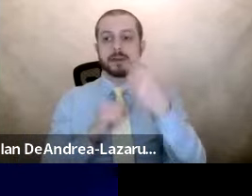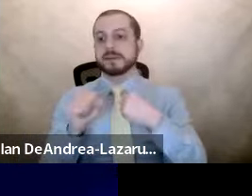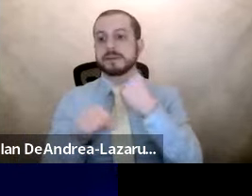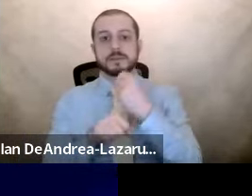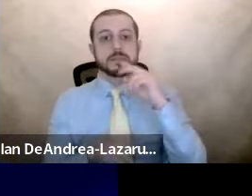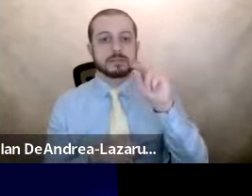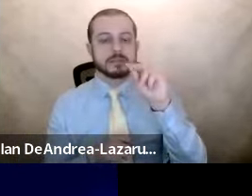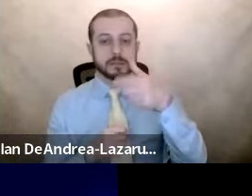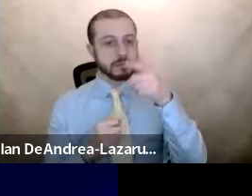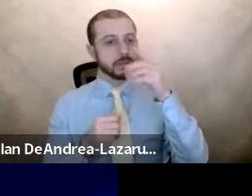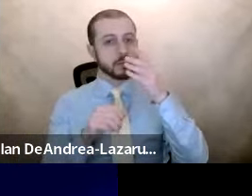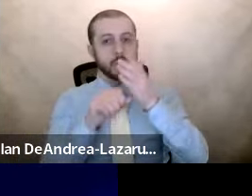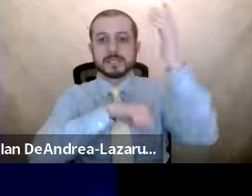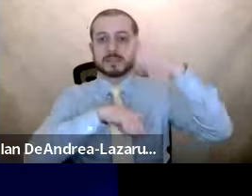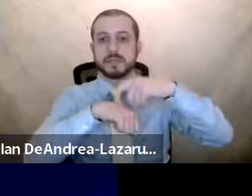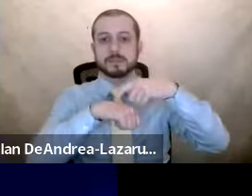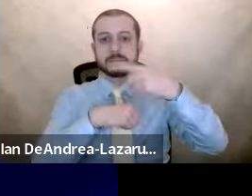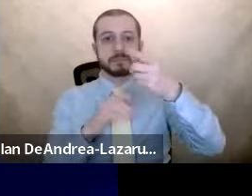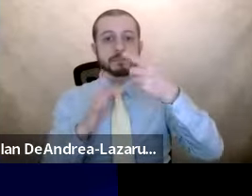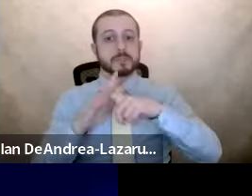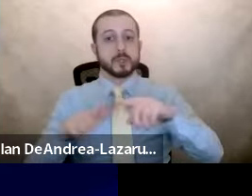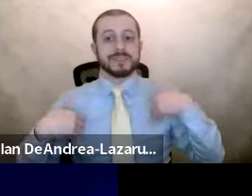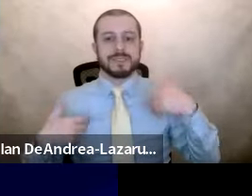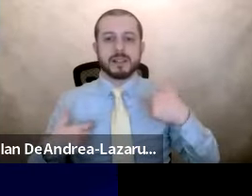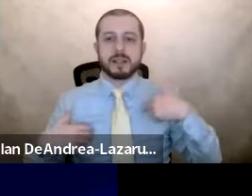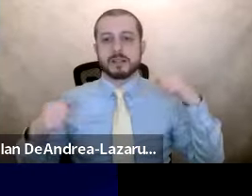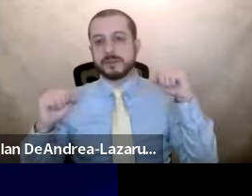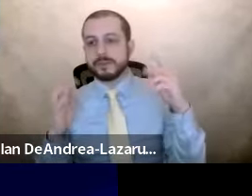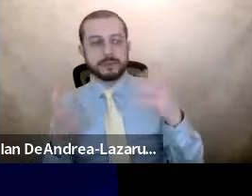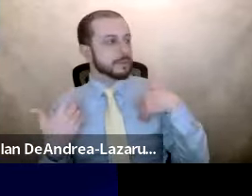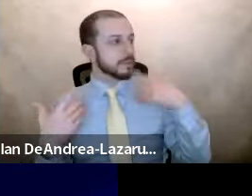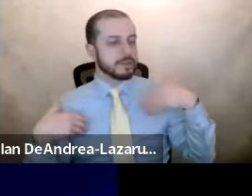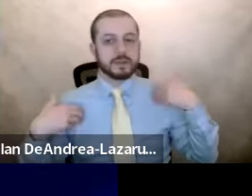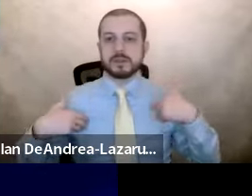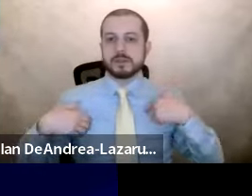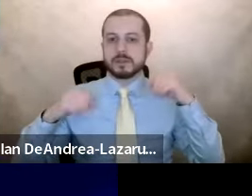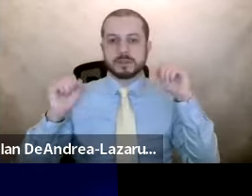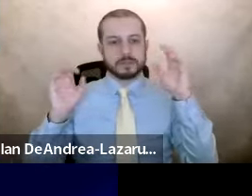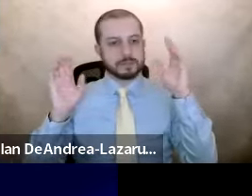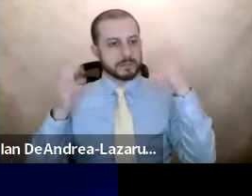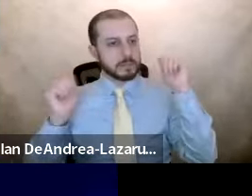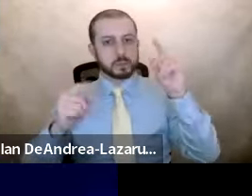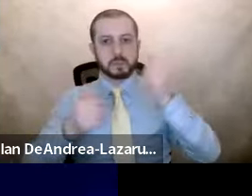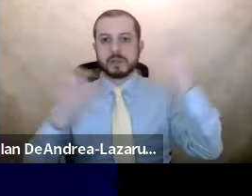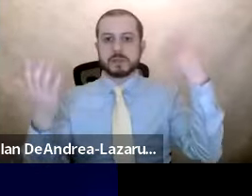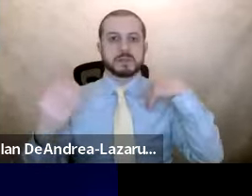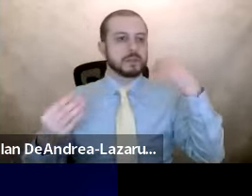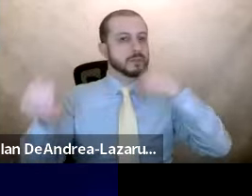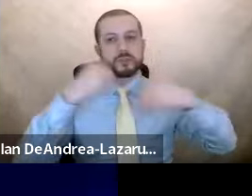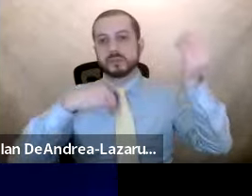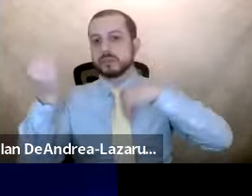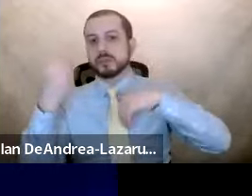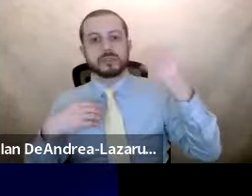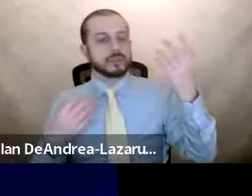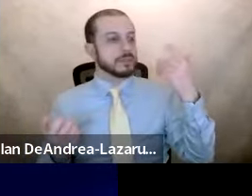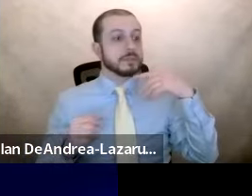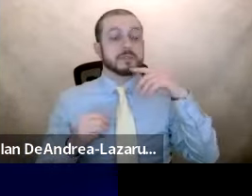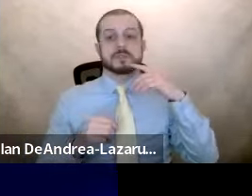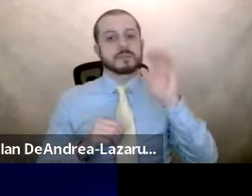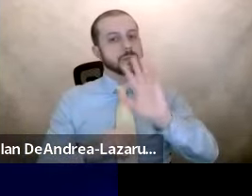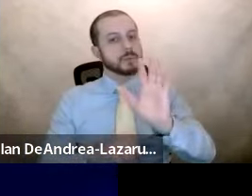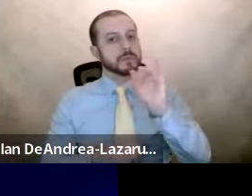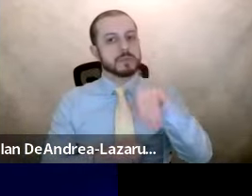Go to your annual exams with your providers. Make sure that you get your check-ups. Get your blood work done.